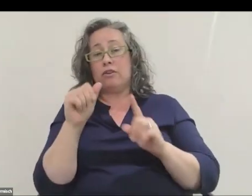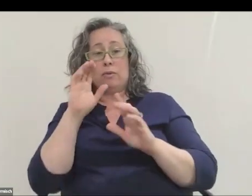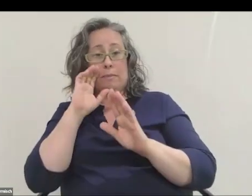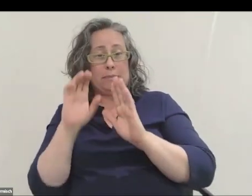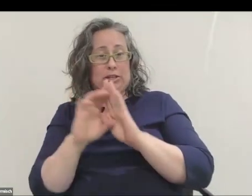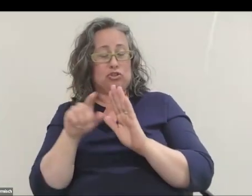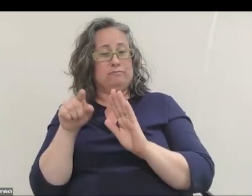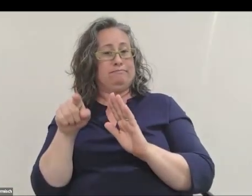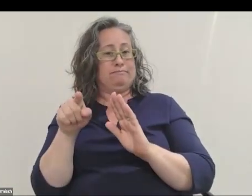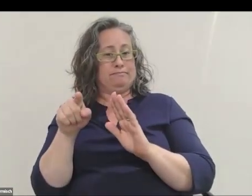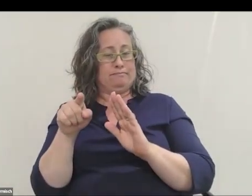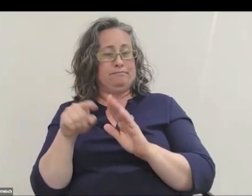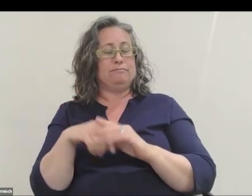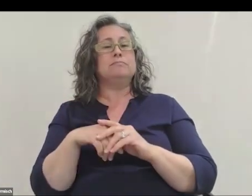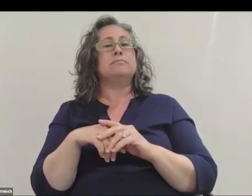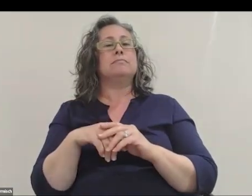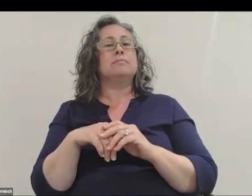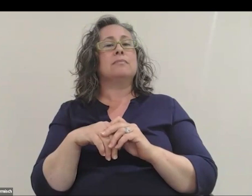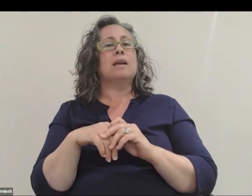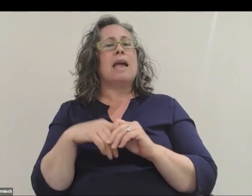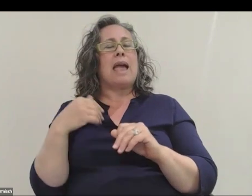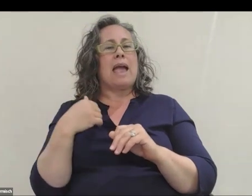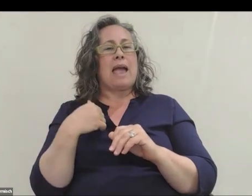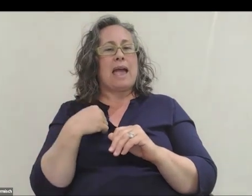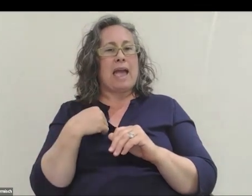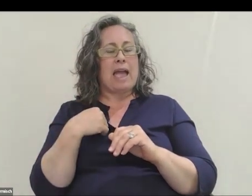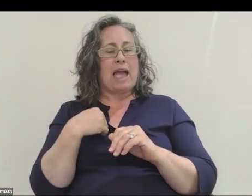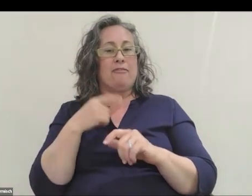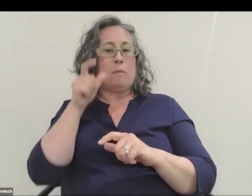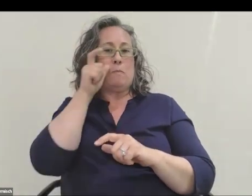On the other picture, here, you have this image